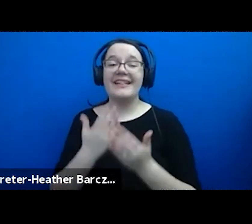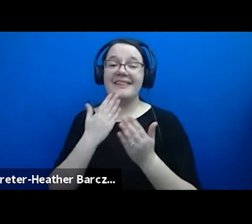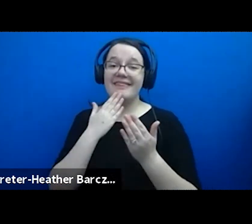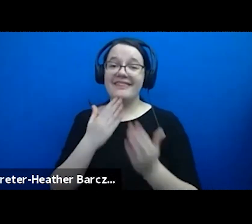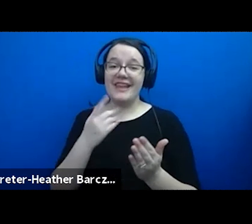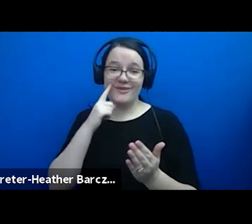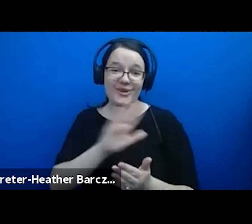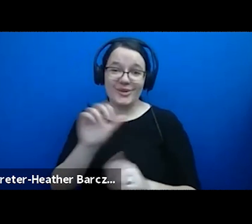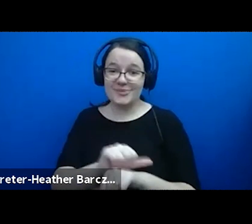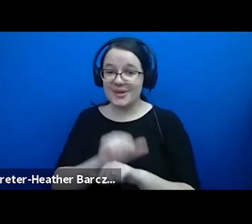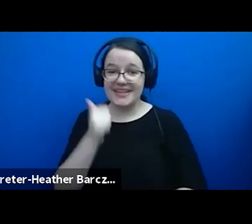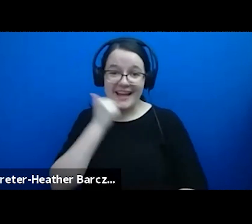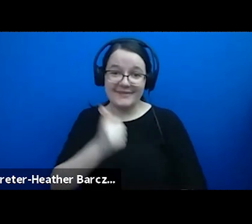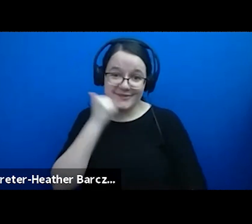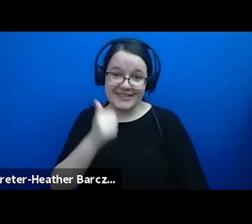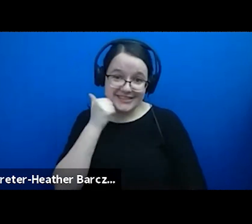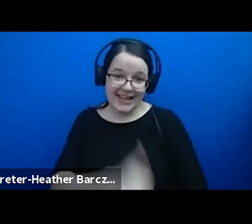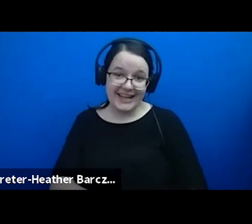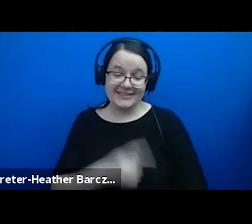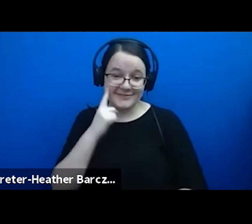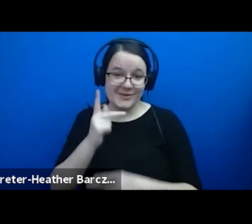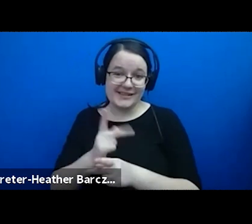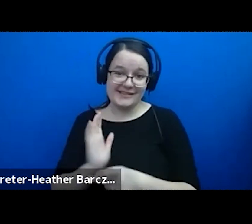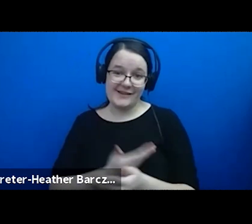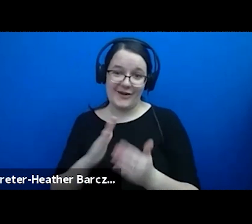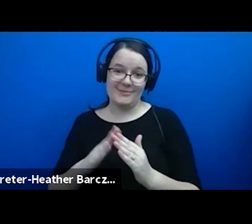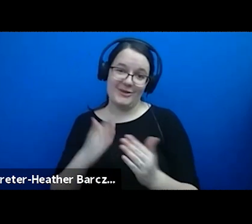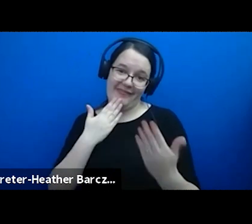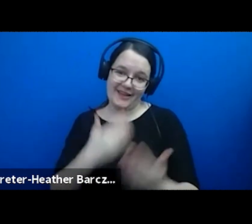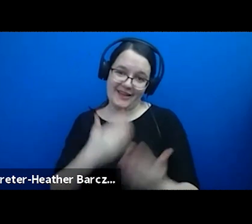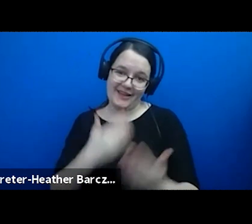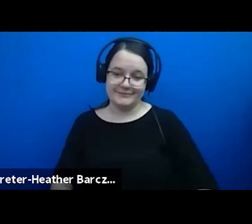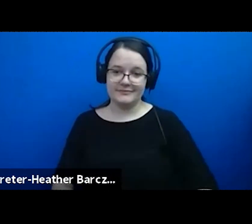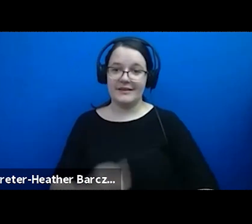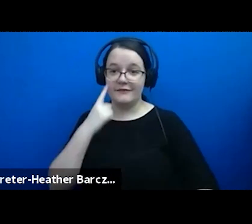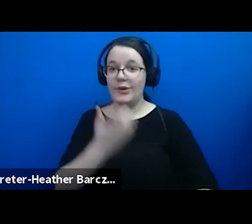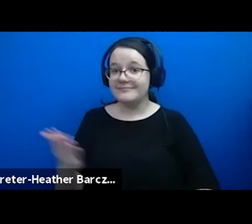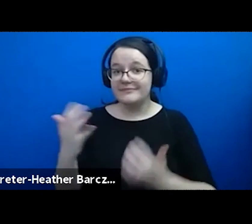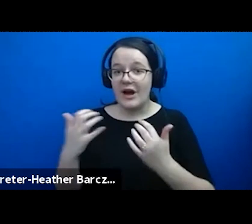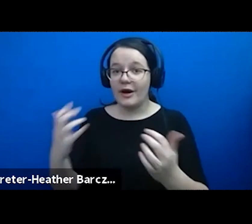every single day to care for our community to the viewers we hope you enjoyed the program